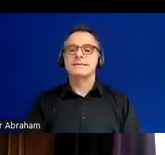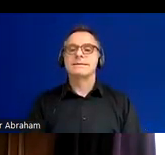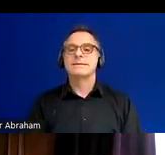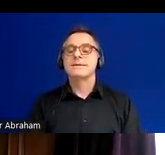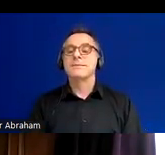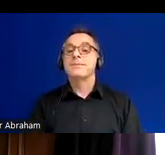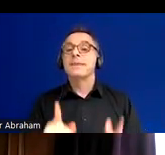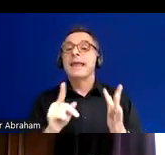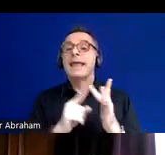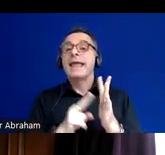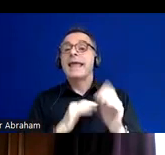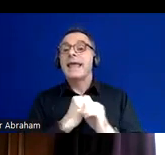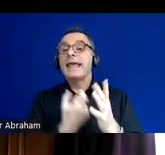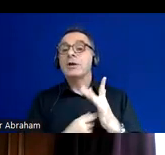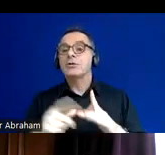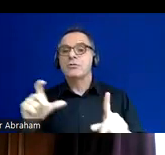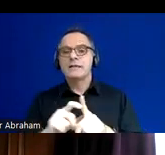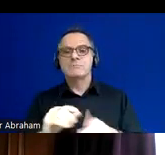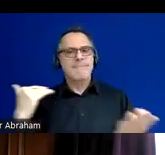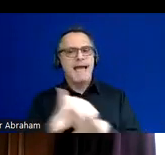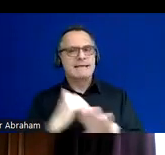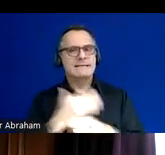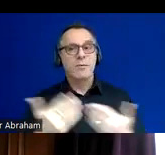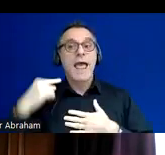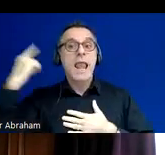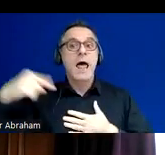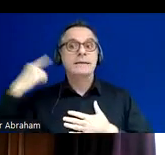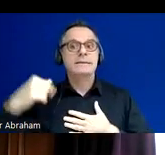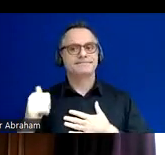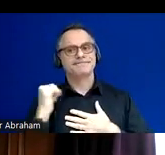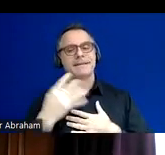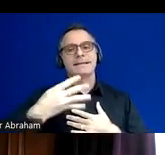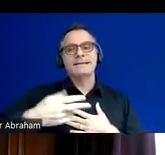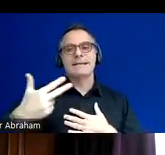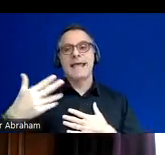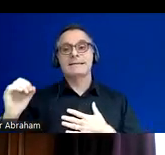was very active in London, in the '80s, so some of her material actually appears in the Lesbian